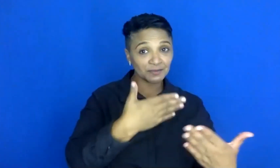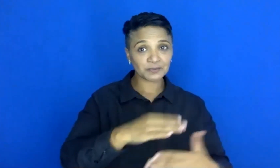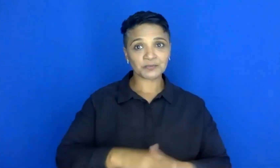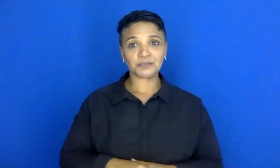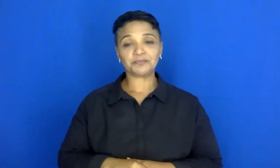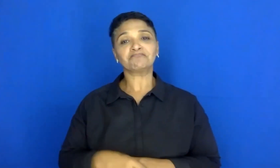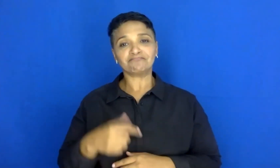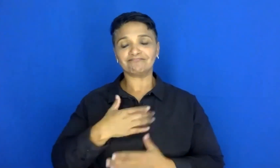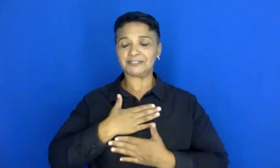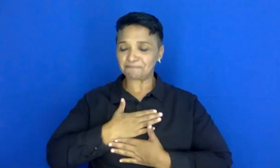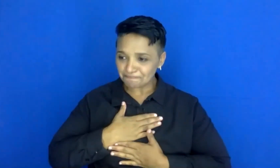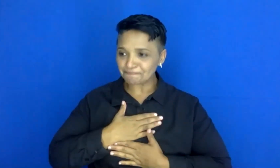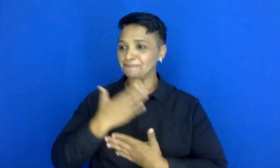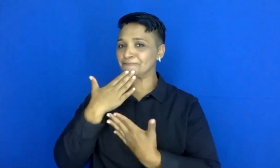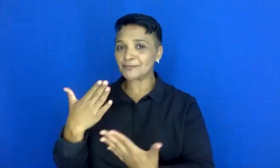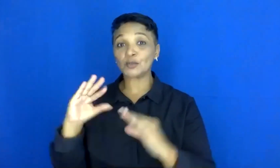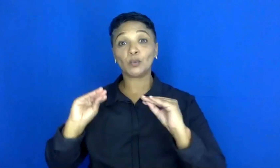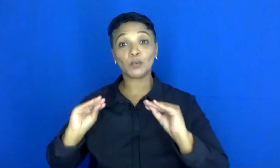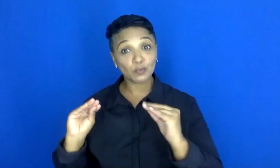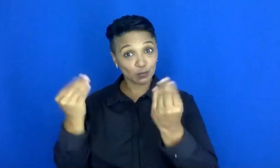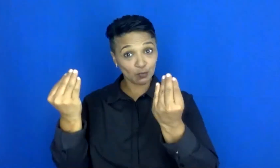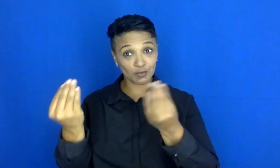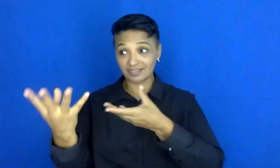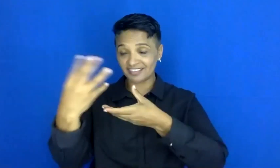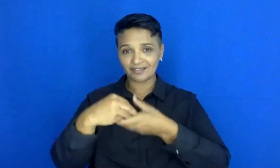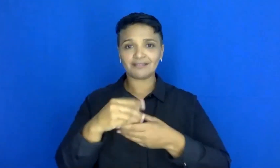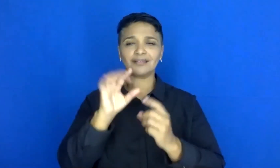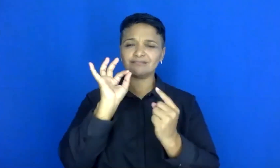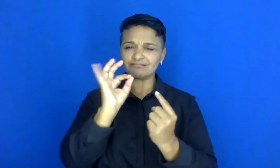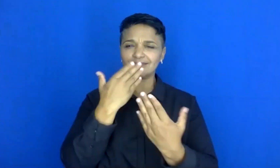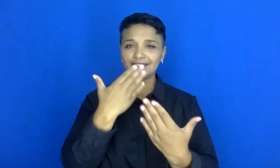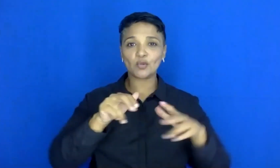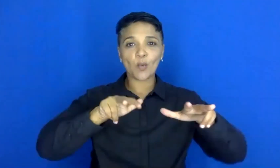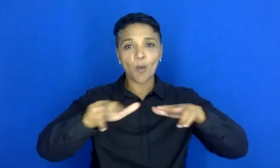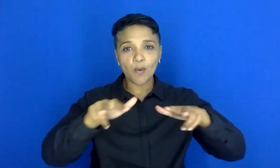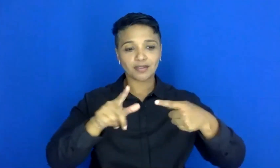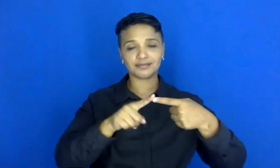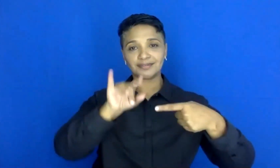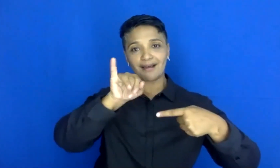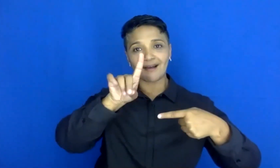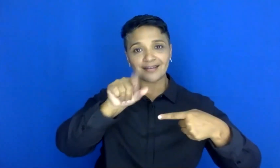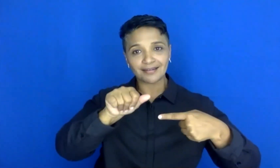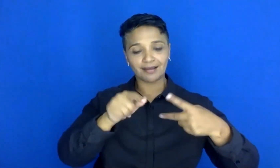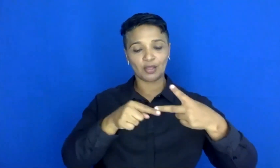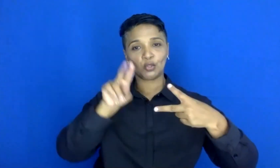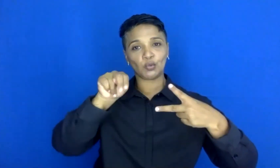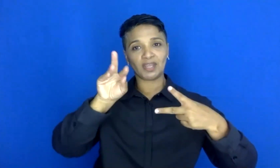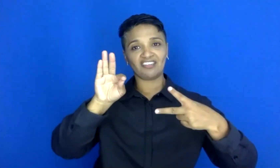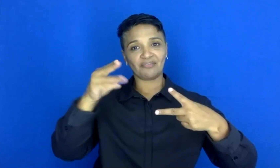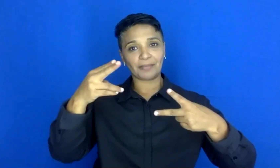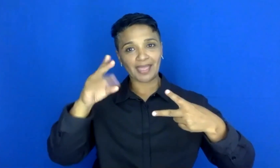who've joined in uh in particular i'd like to thank the organizers ida uh unfpa oh chr un's un